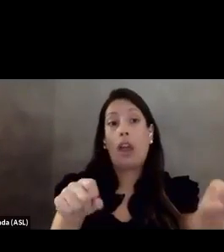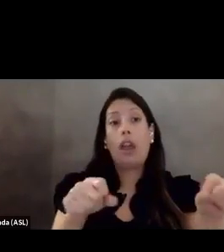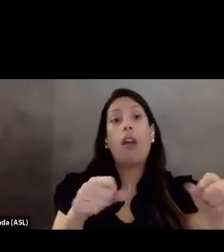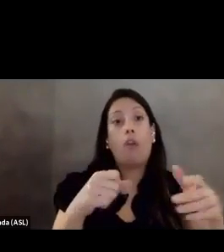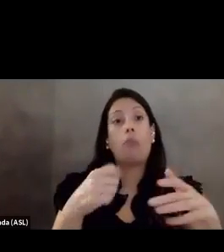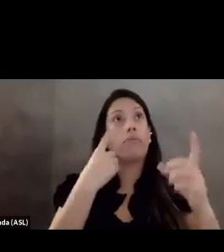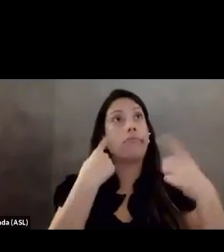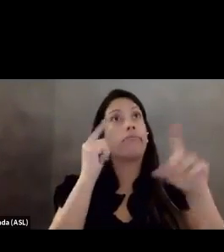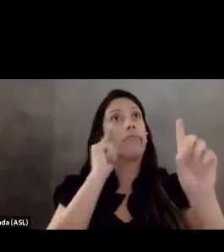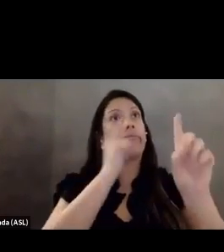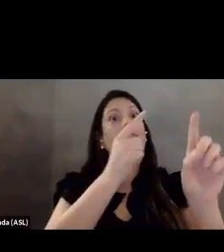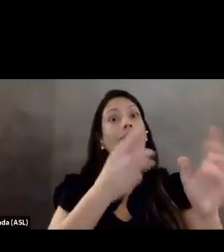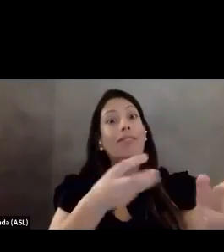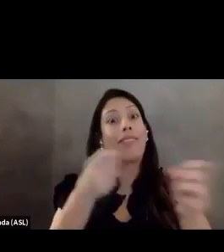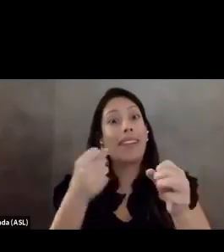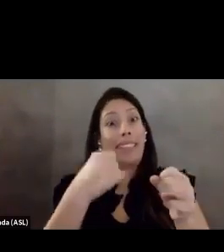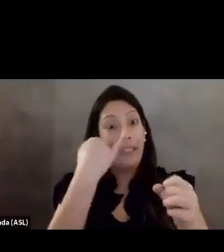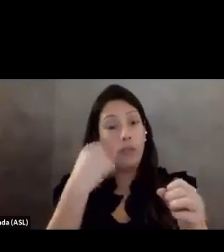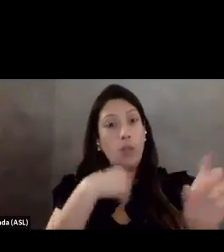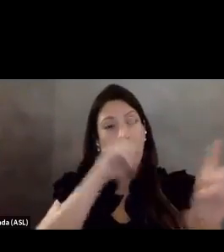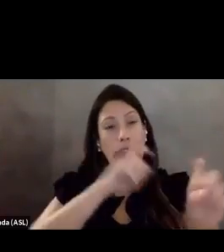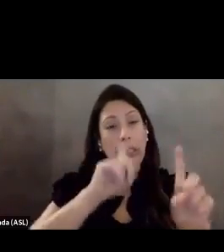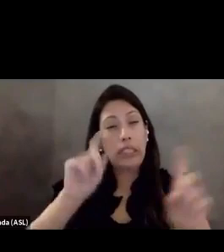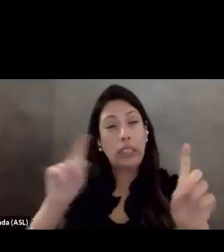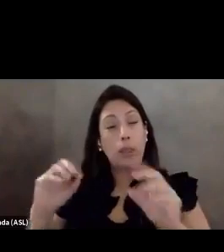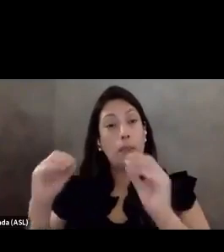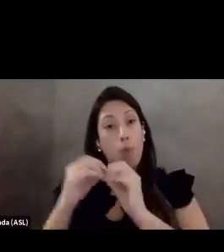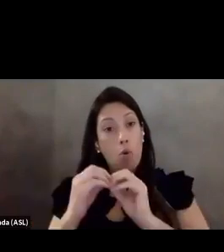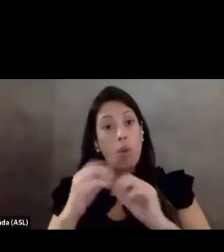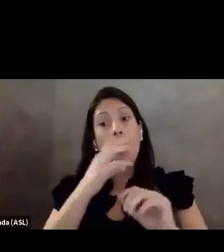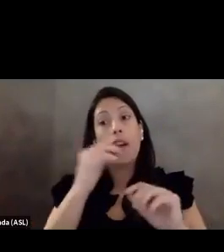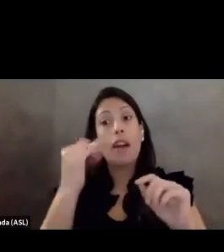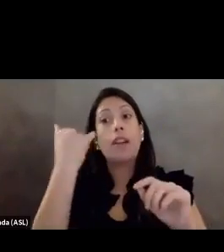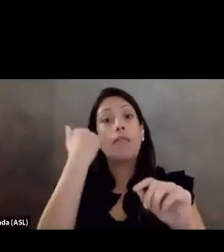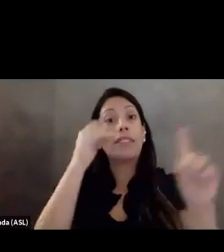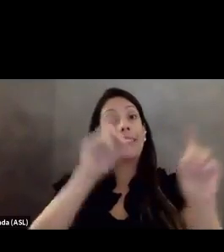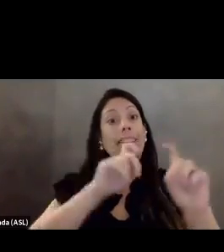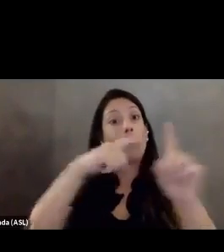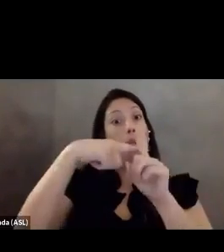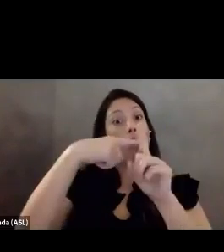we test more broadly, is to meet the testing positivity benchmark and have